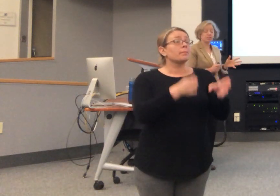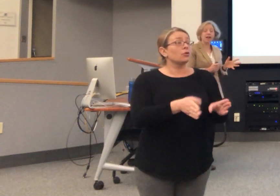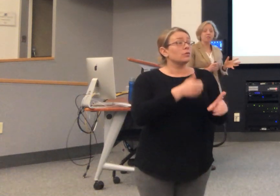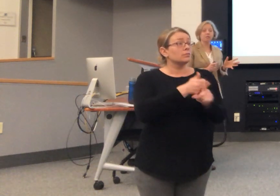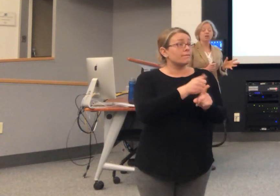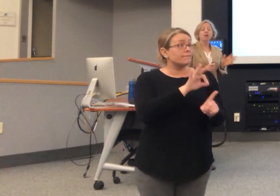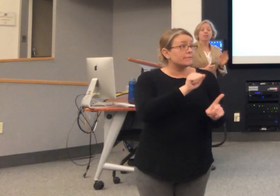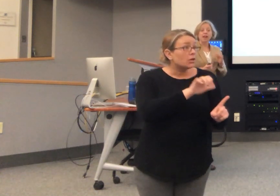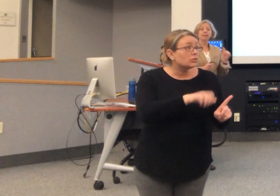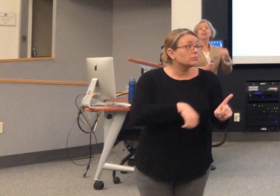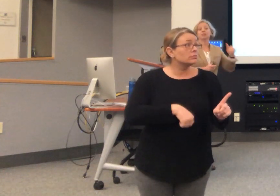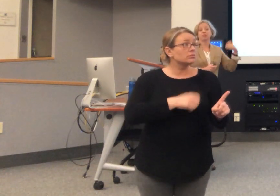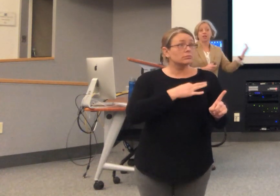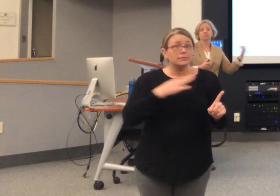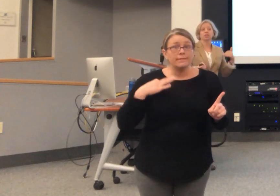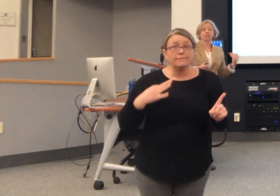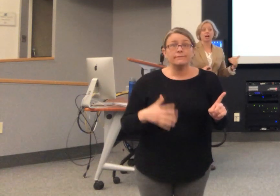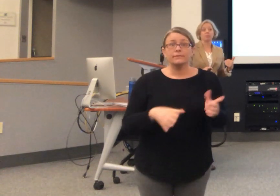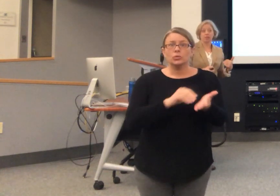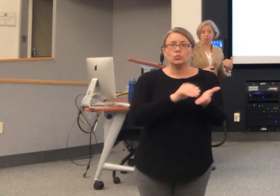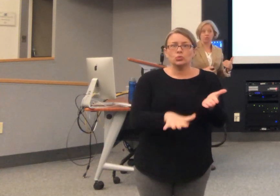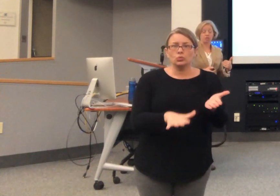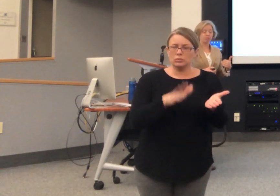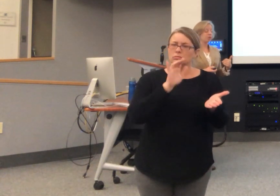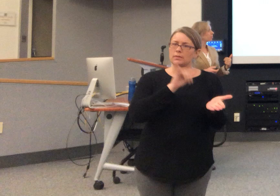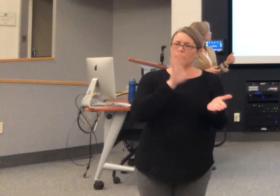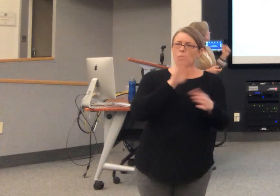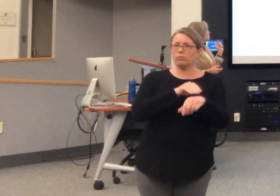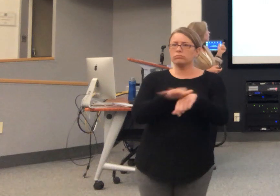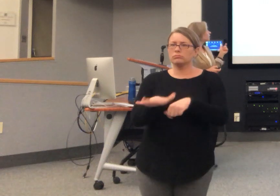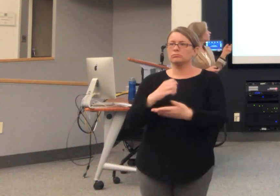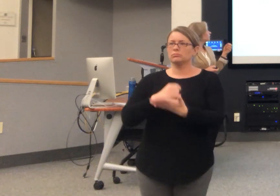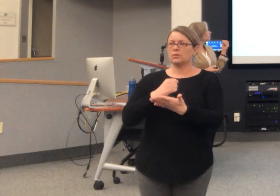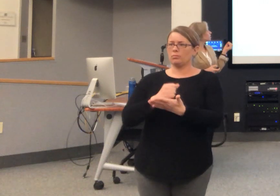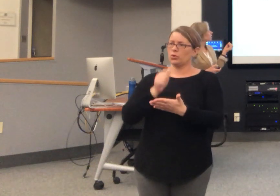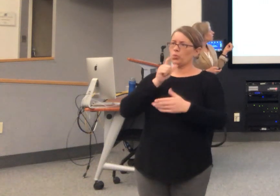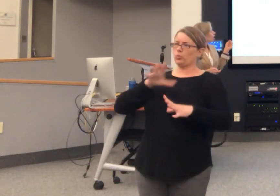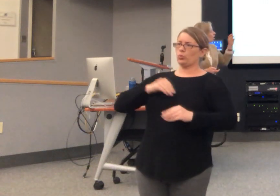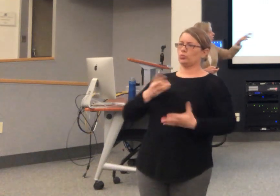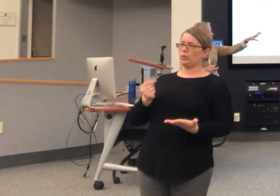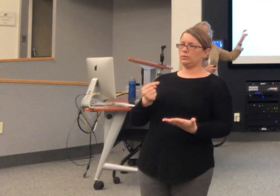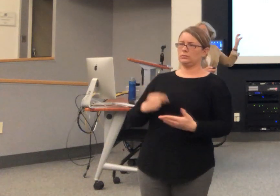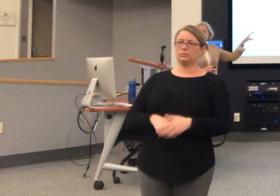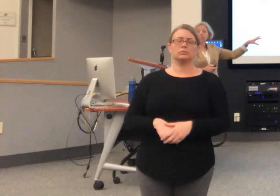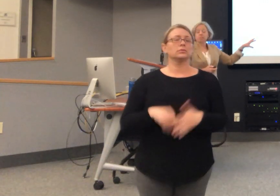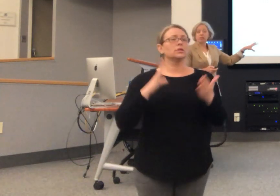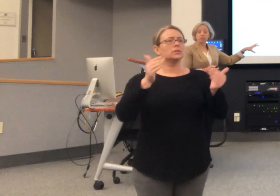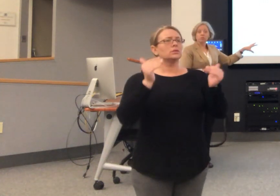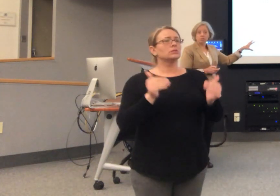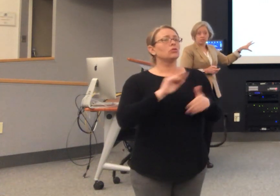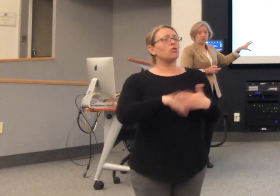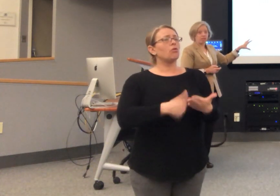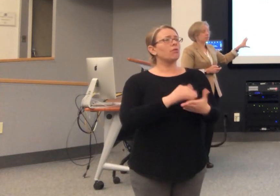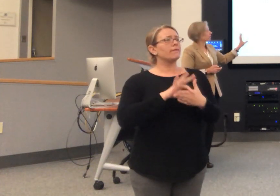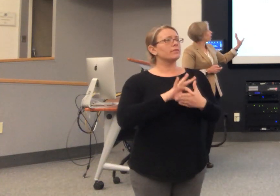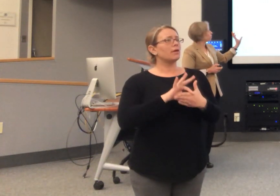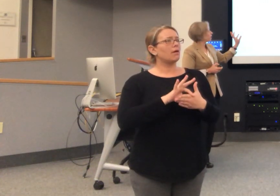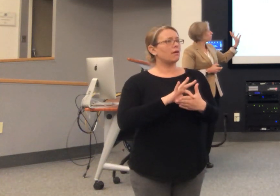or staff, that can have an effect on copyright ownership. Second is all the content that's being used to create this app.